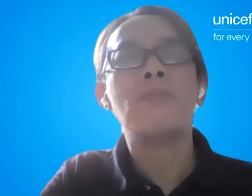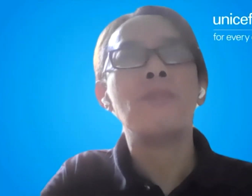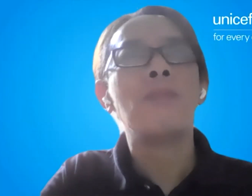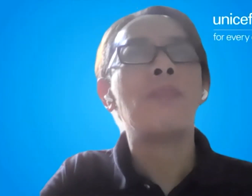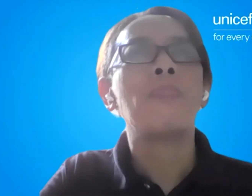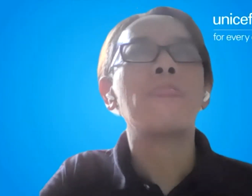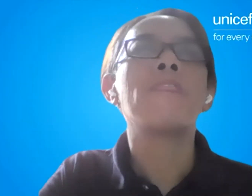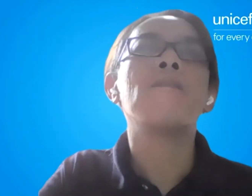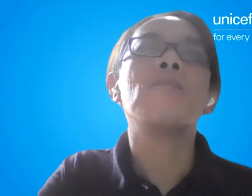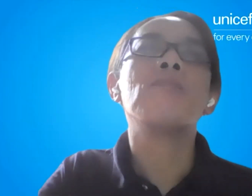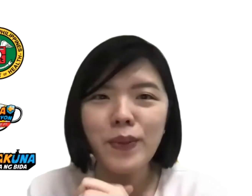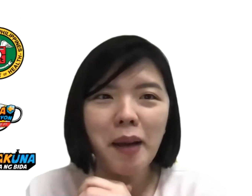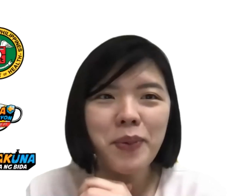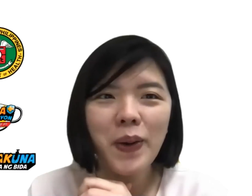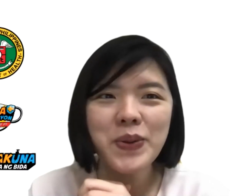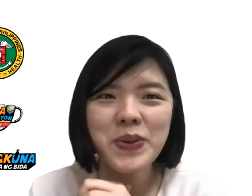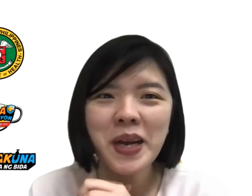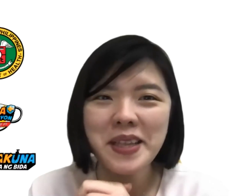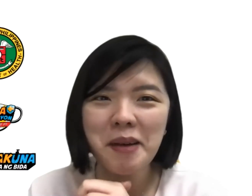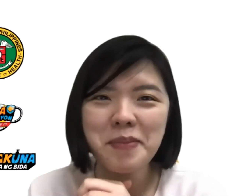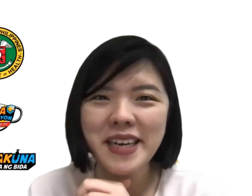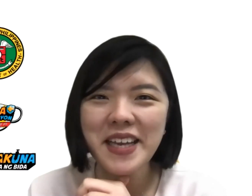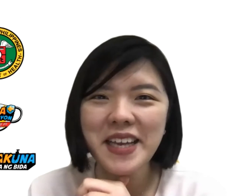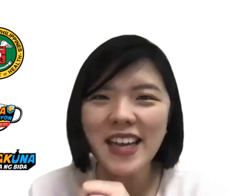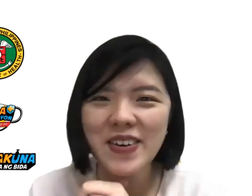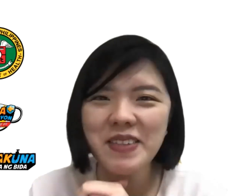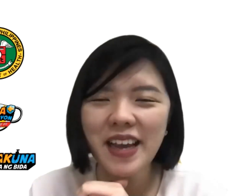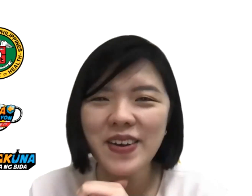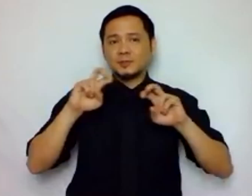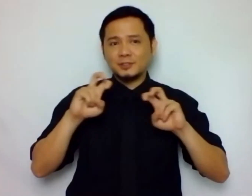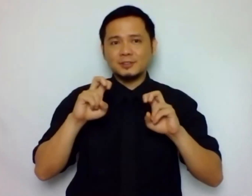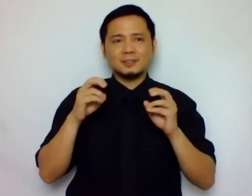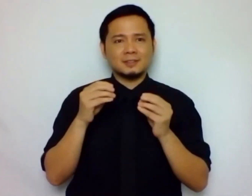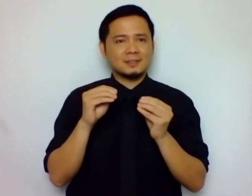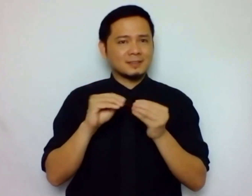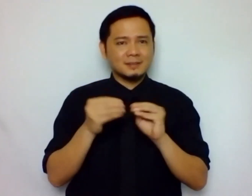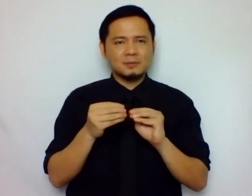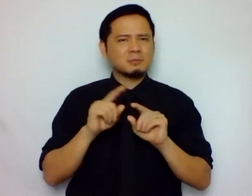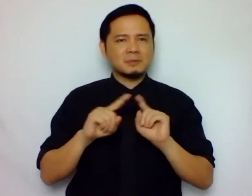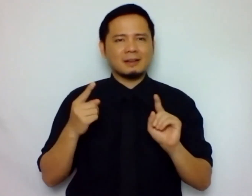Yes there is but I don’t have those figures. But that is being tracked, yes.